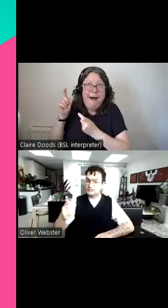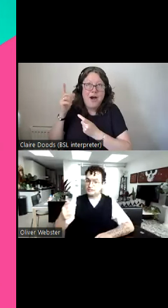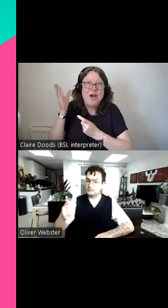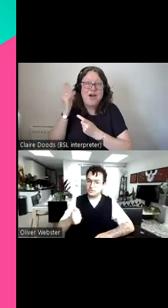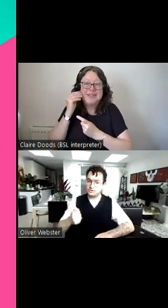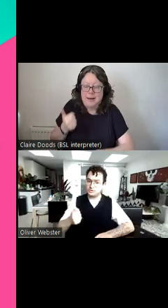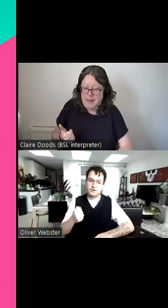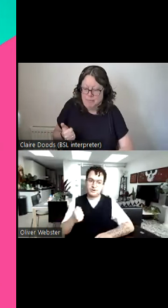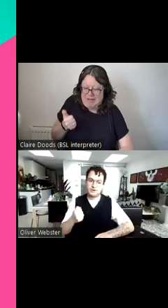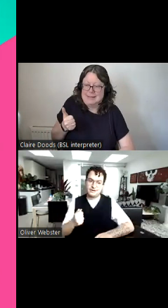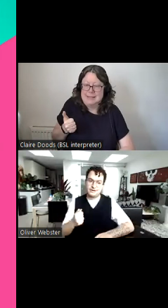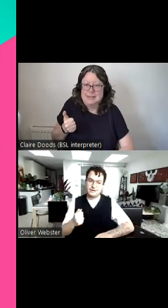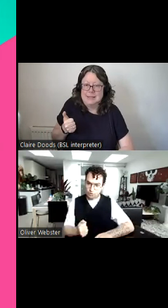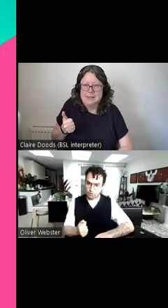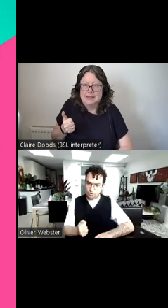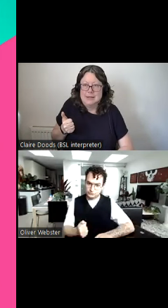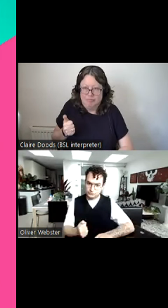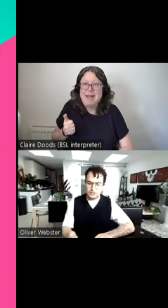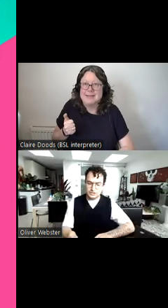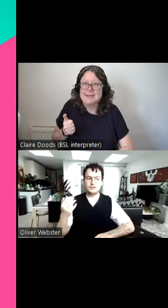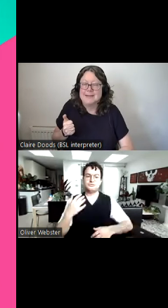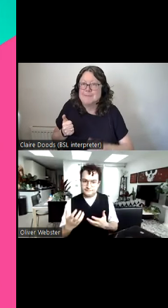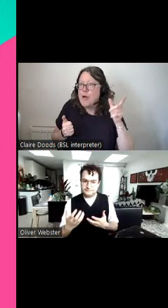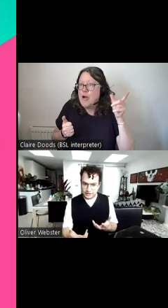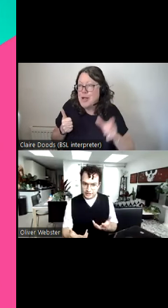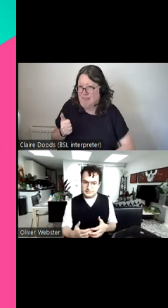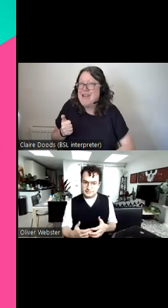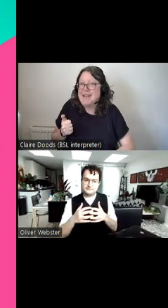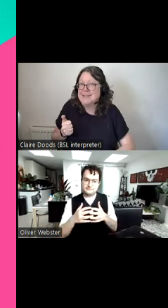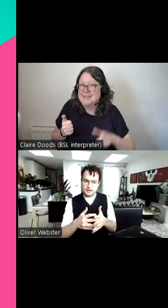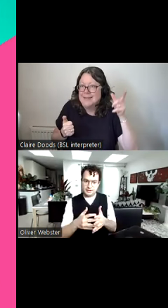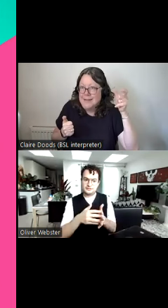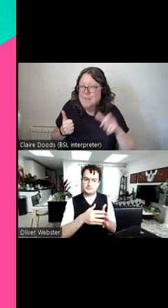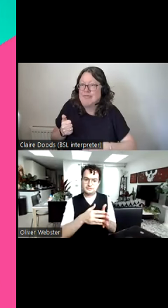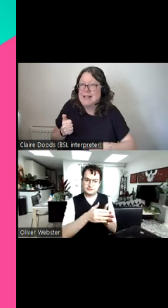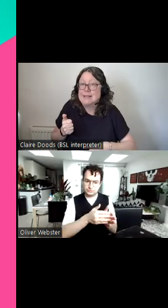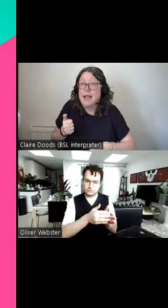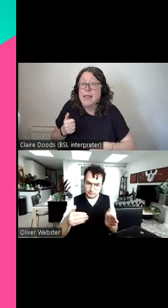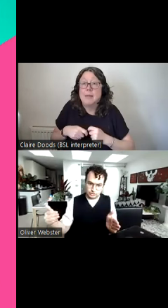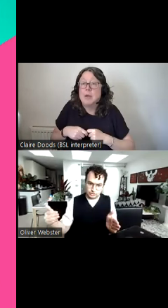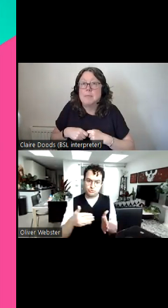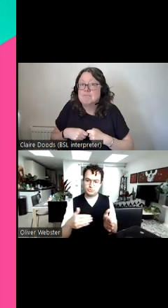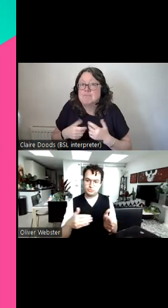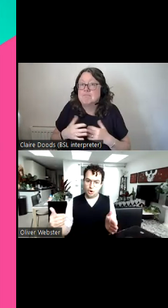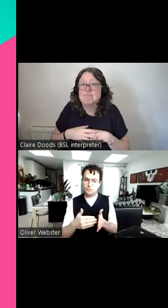They get quieter and quieter until you don't hear it anymore. Then what they find is they find the threshold of